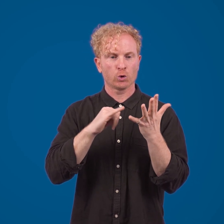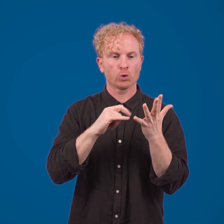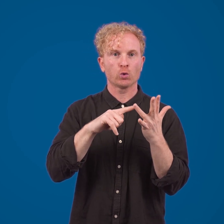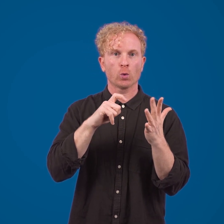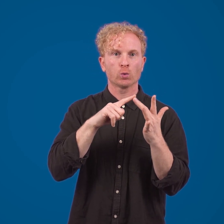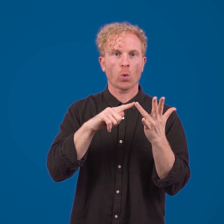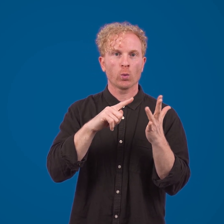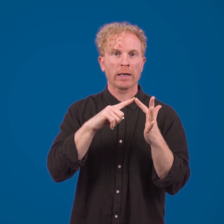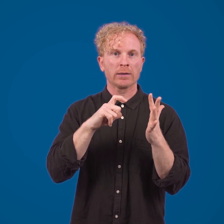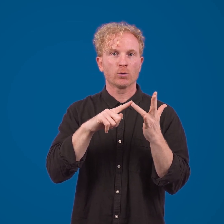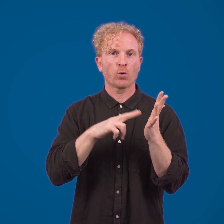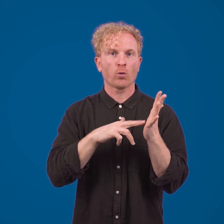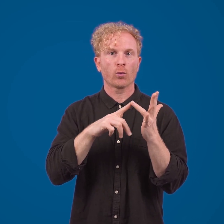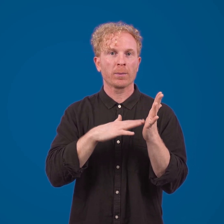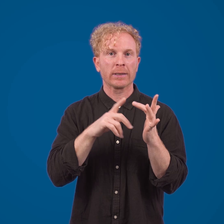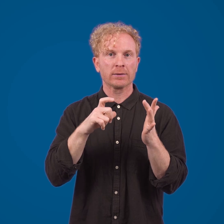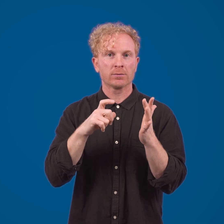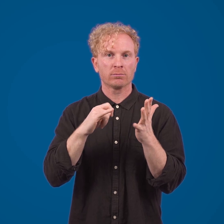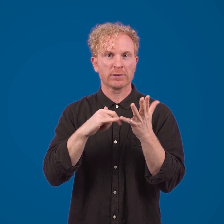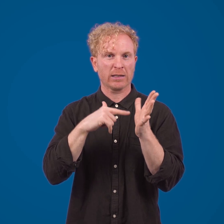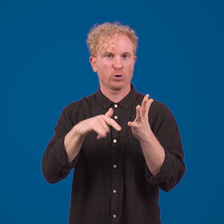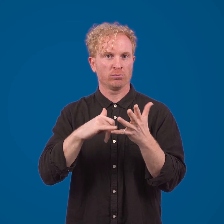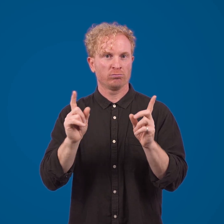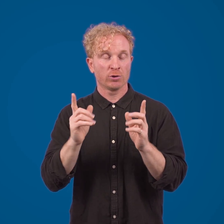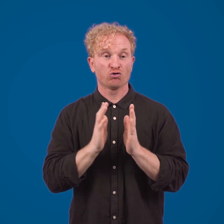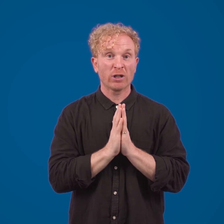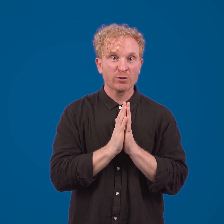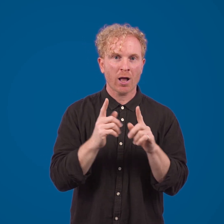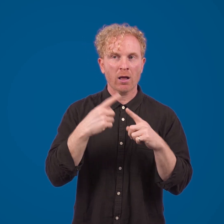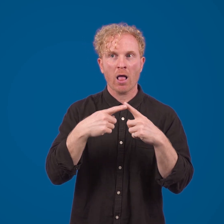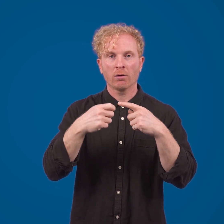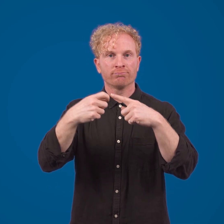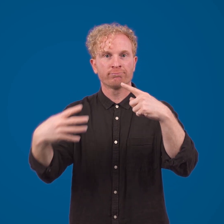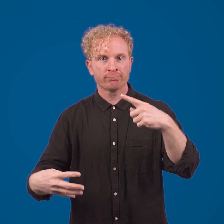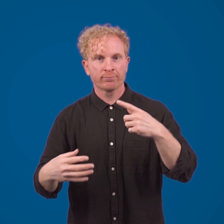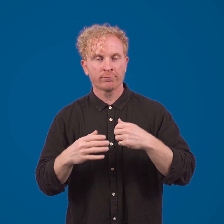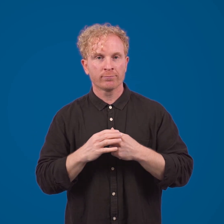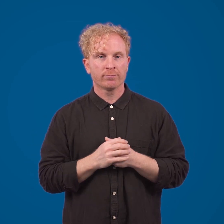socioeconomic status, religion and other dimensions.